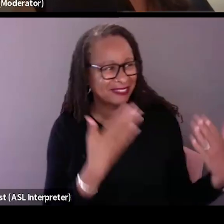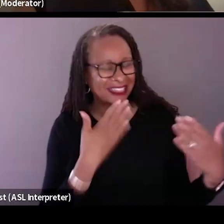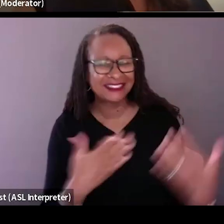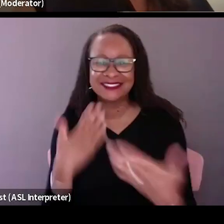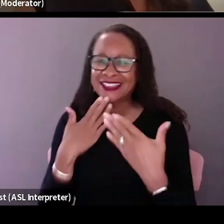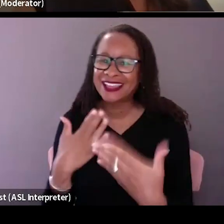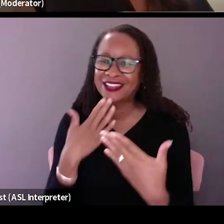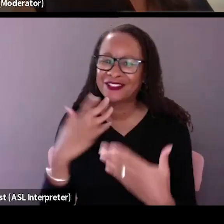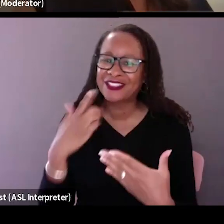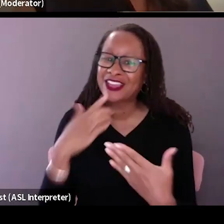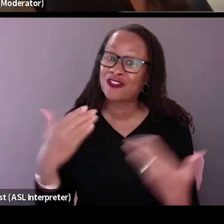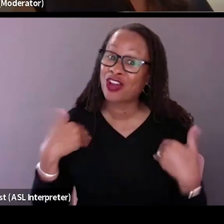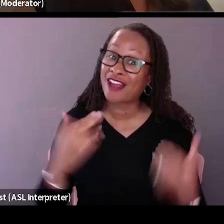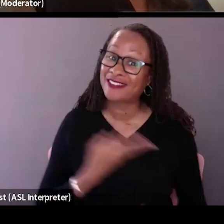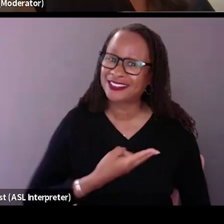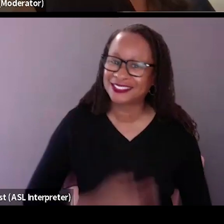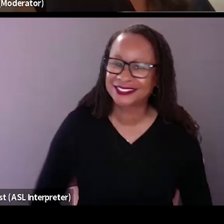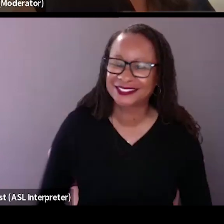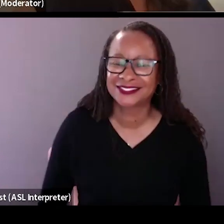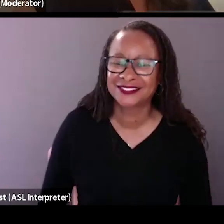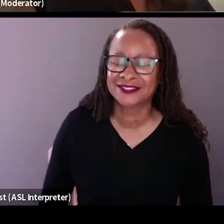Yeah. - Good to talk to you.